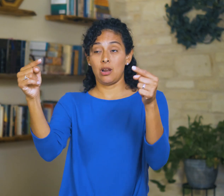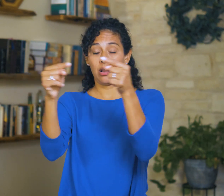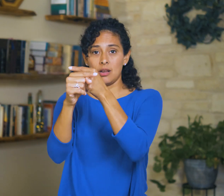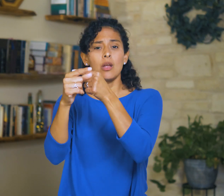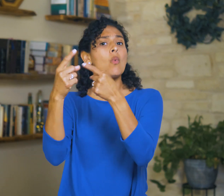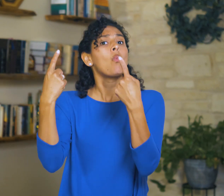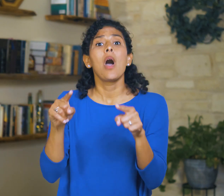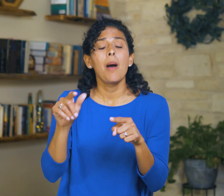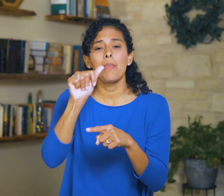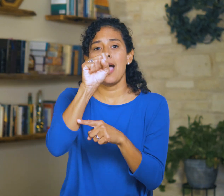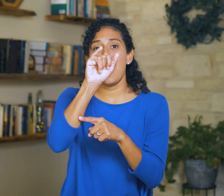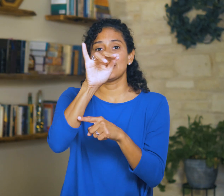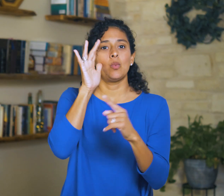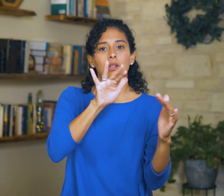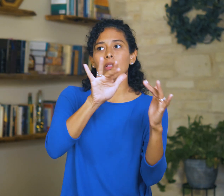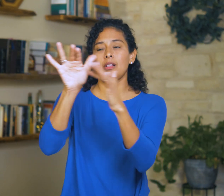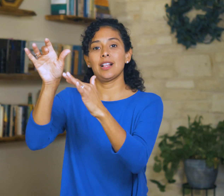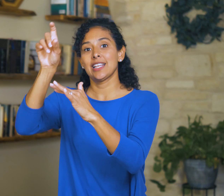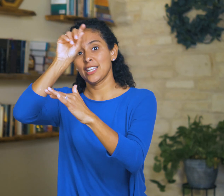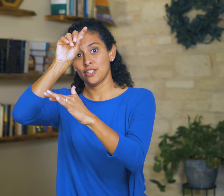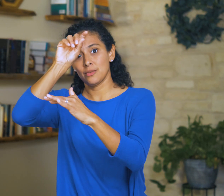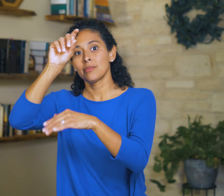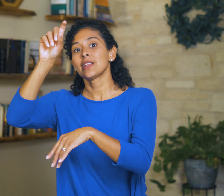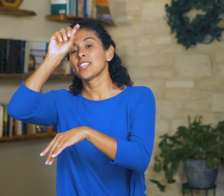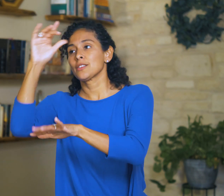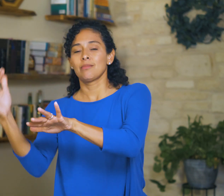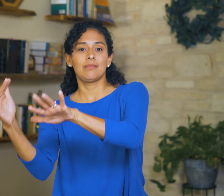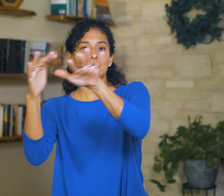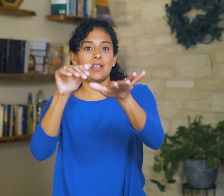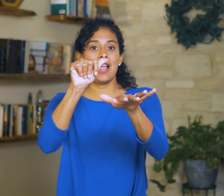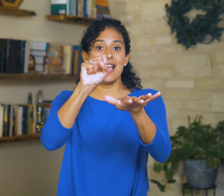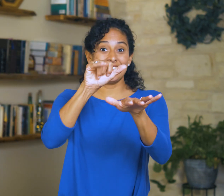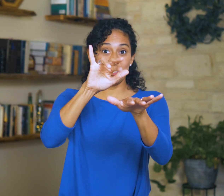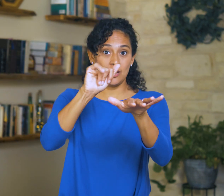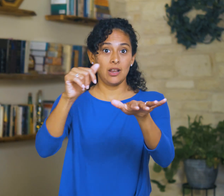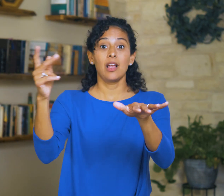and Assyria will come into Egypt, and Egypt into Assyria,